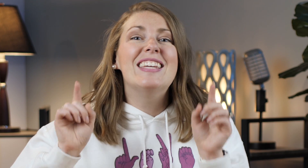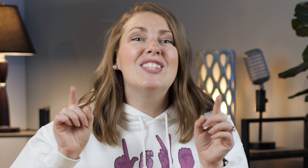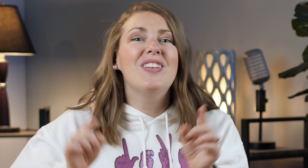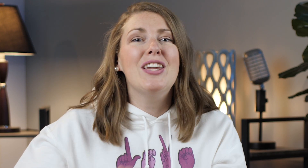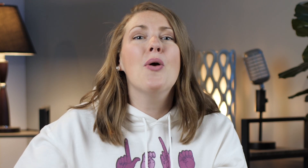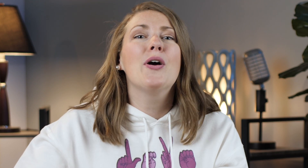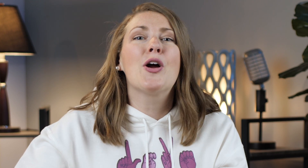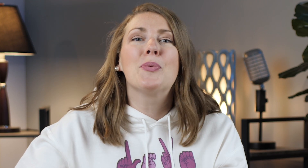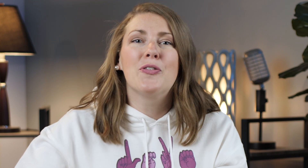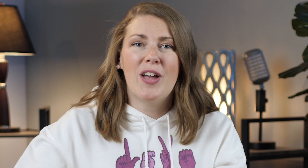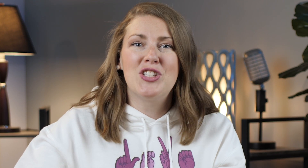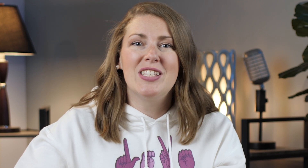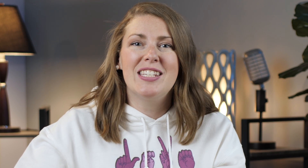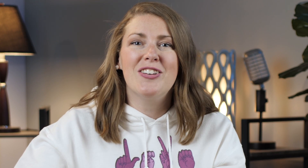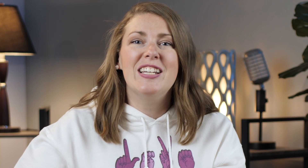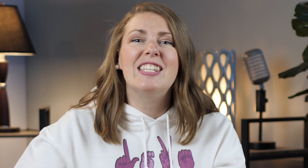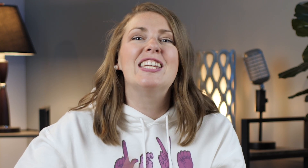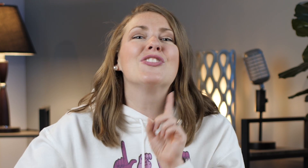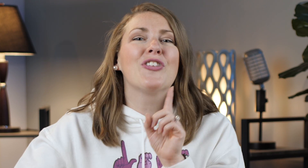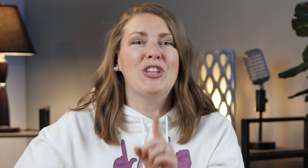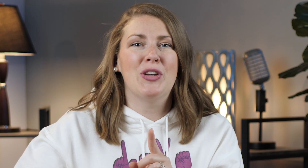this video in our profession series is for you.